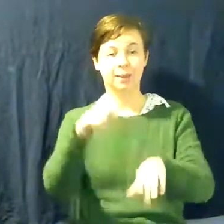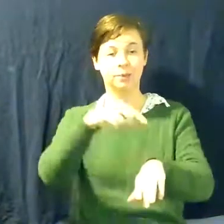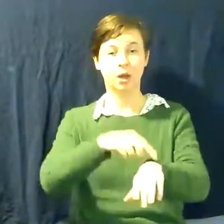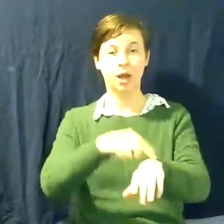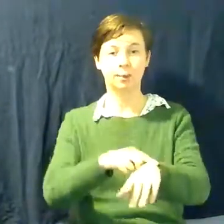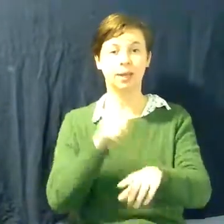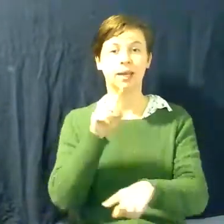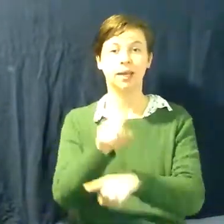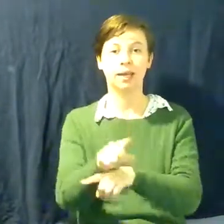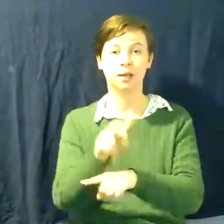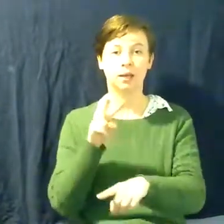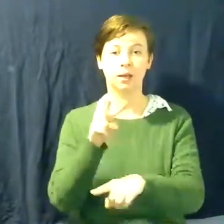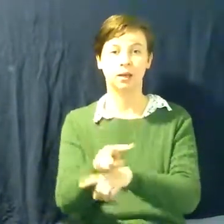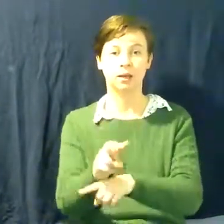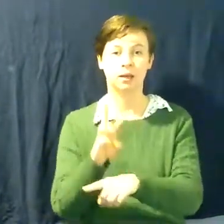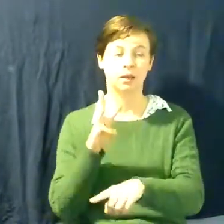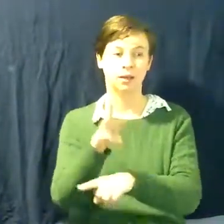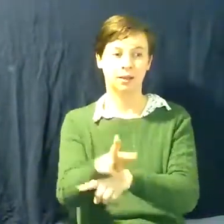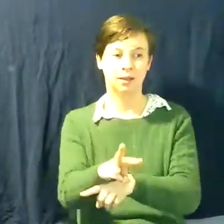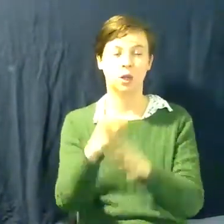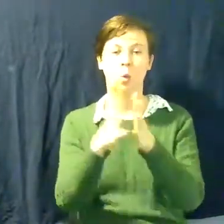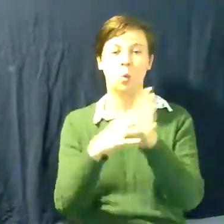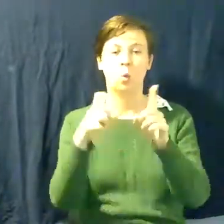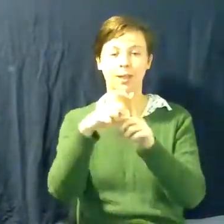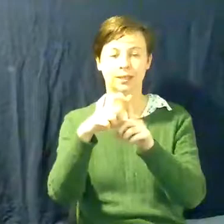The training sessions are this time for the